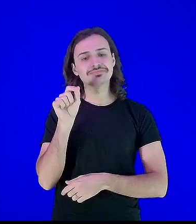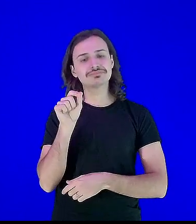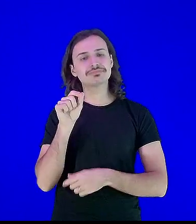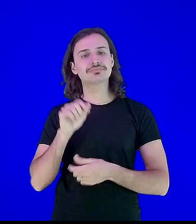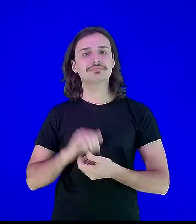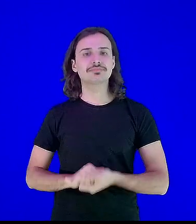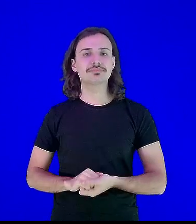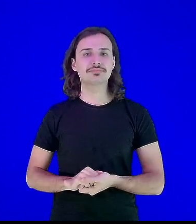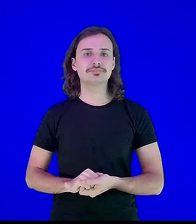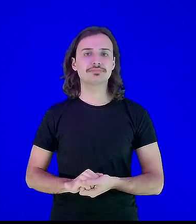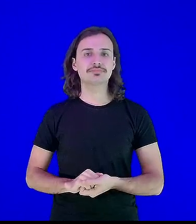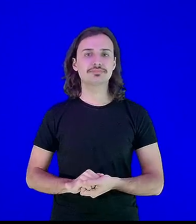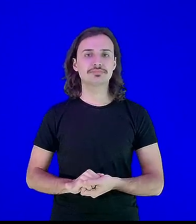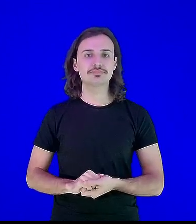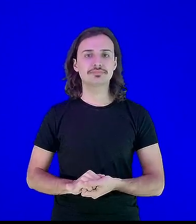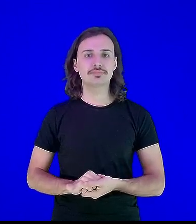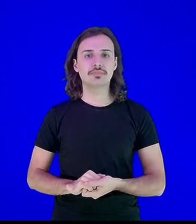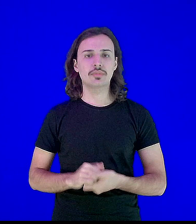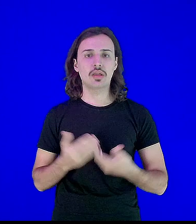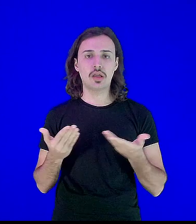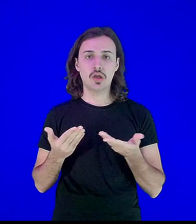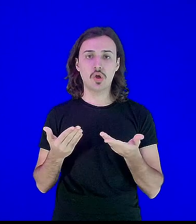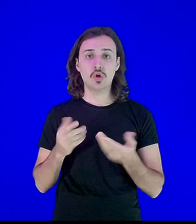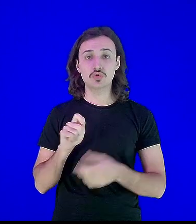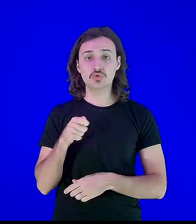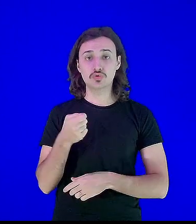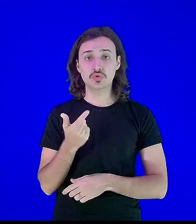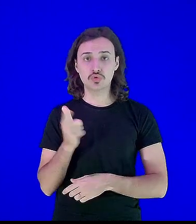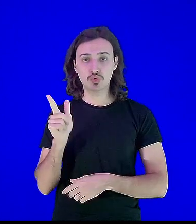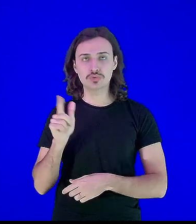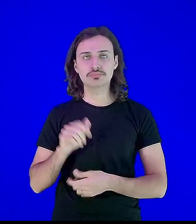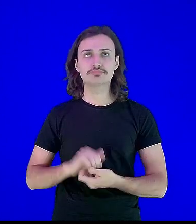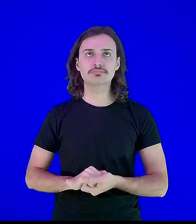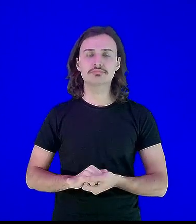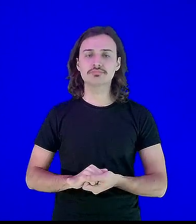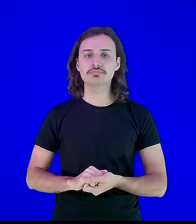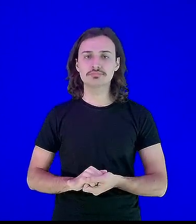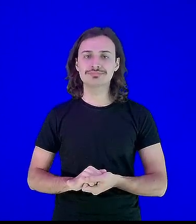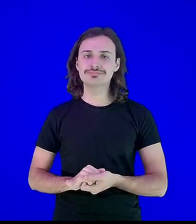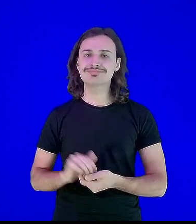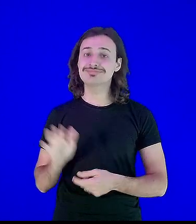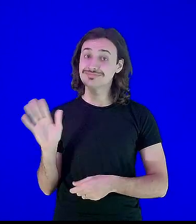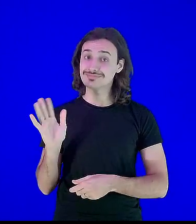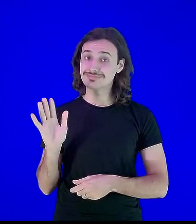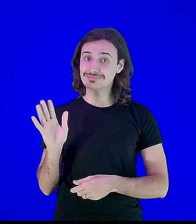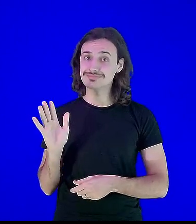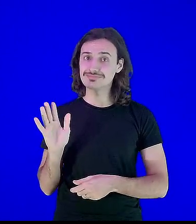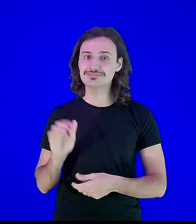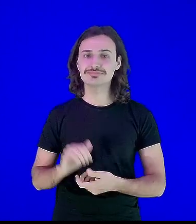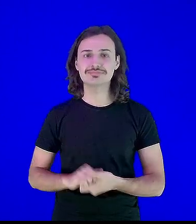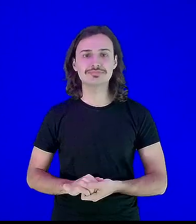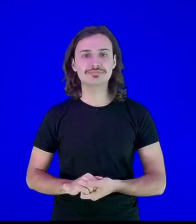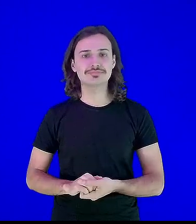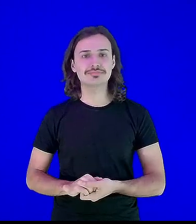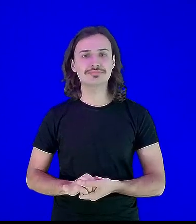and I want to write hello in Portuguese